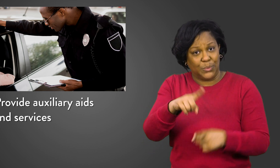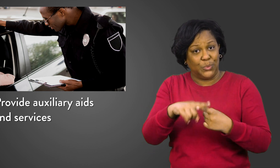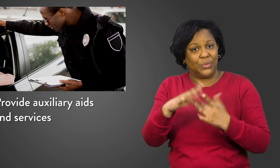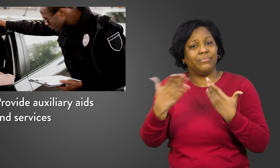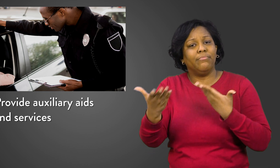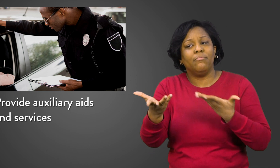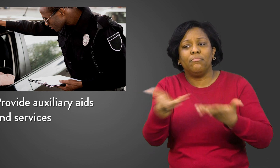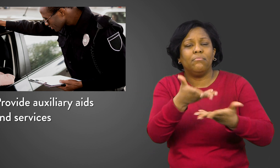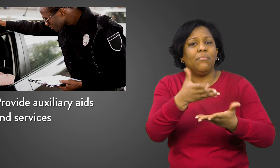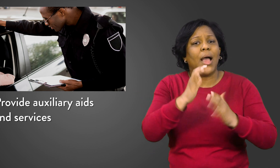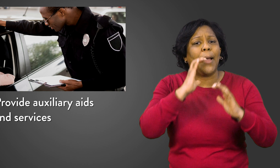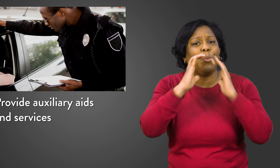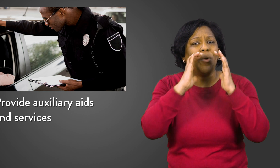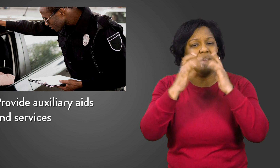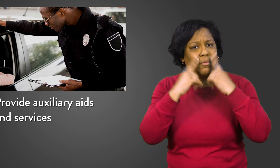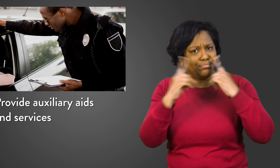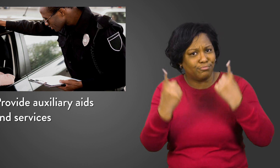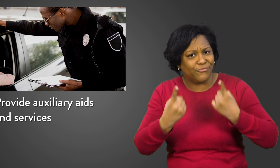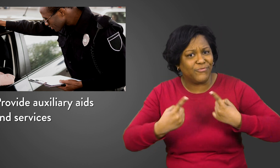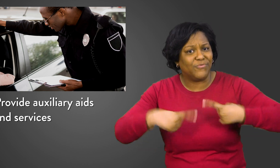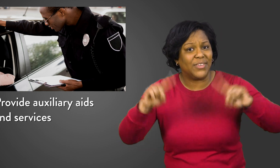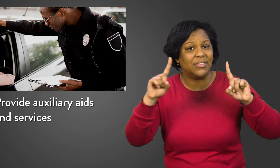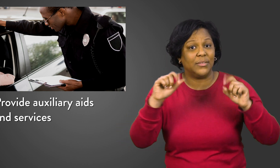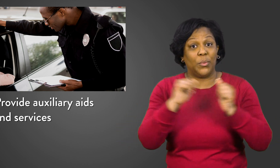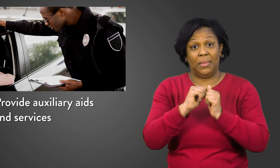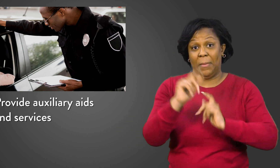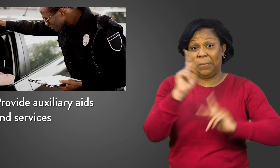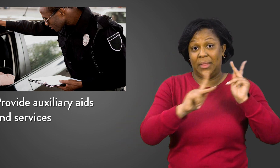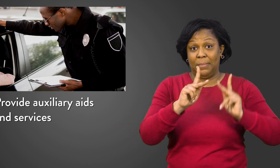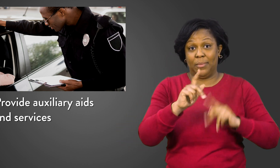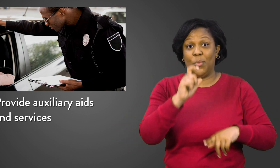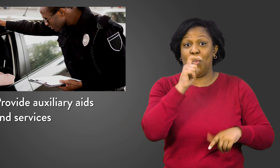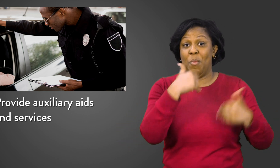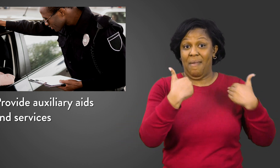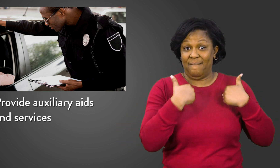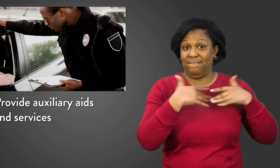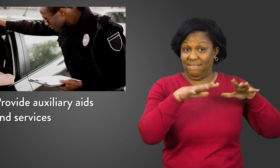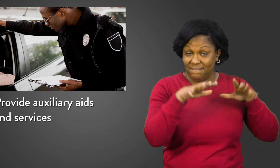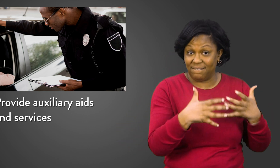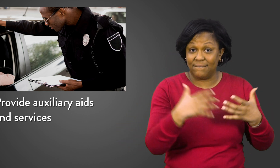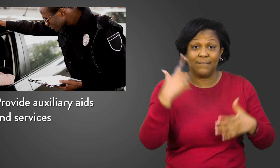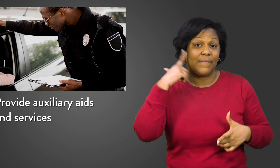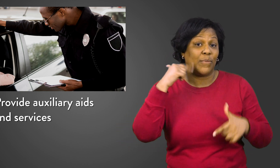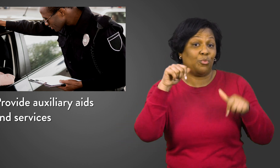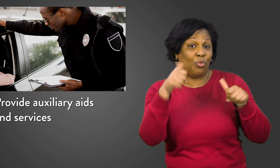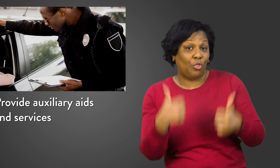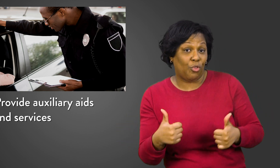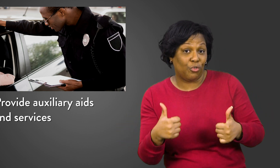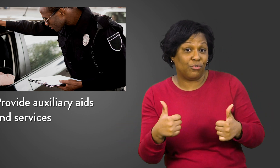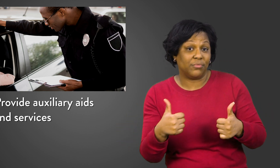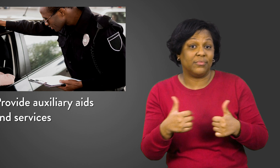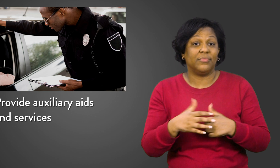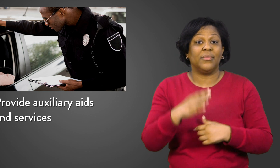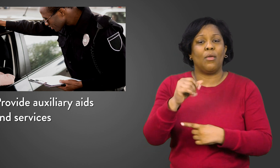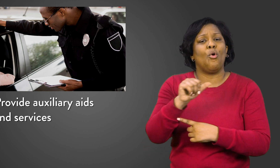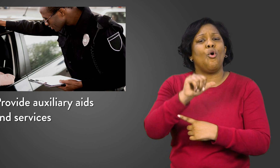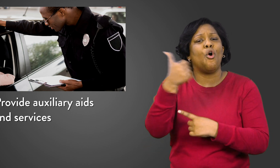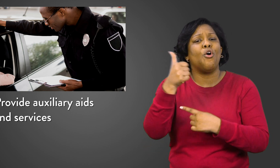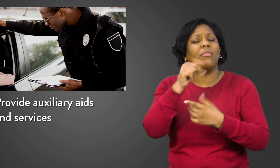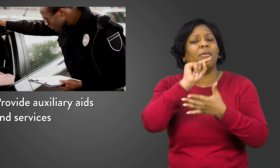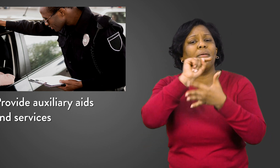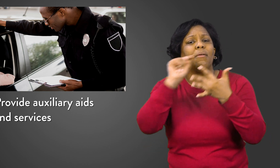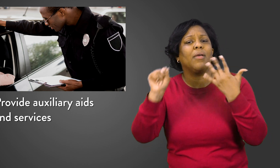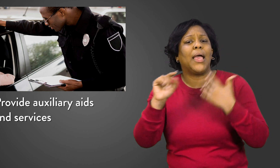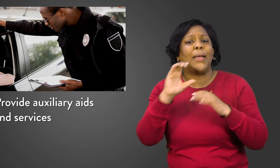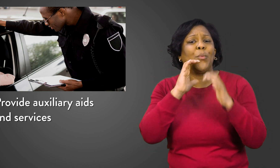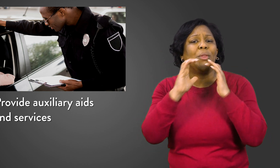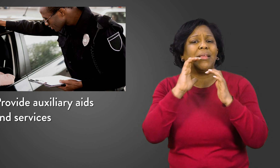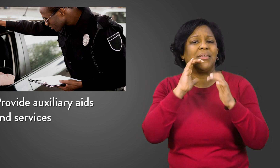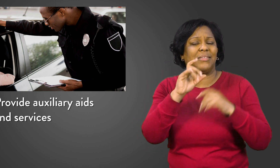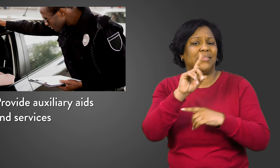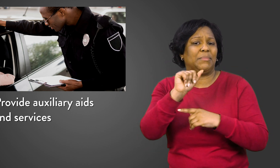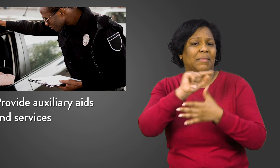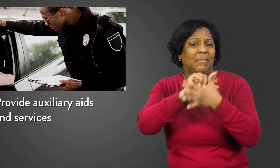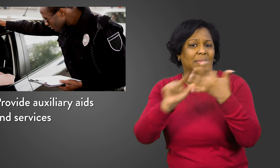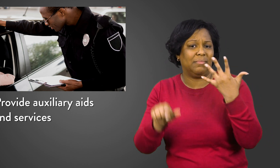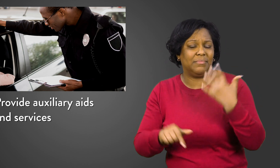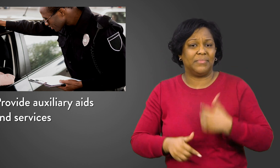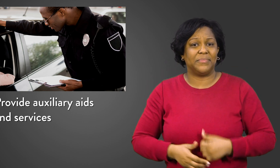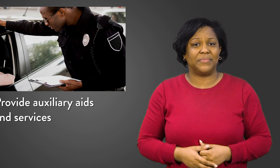with people who have hearing loss and other communication disabilities.